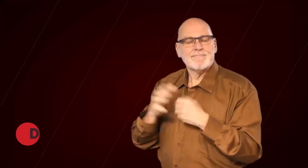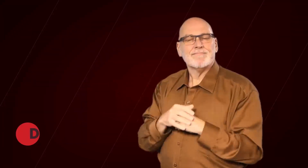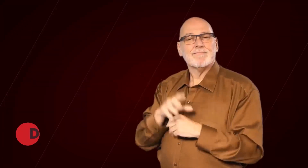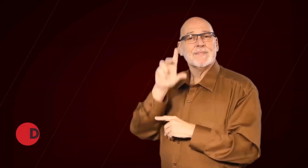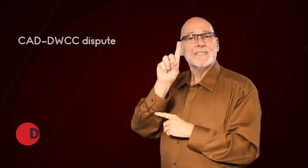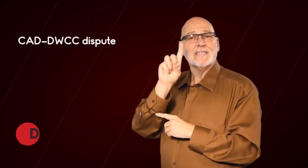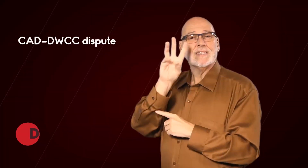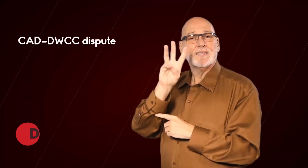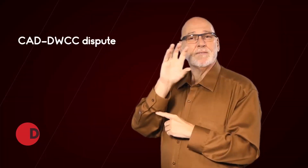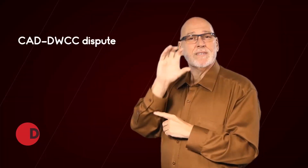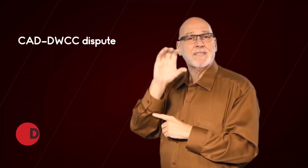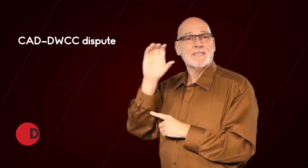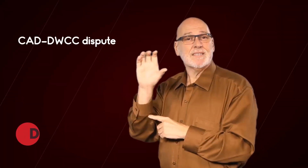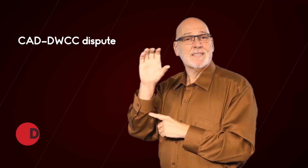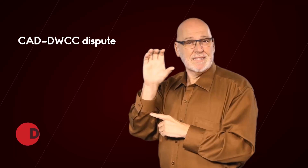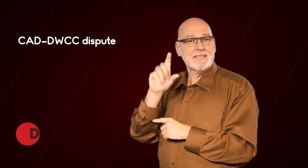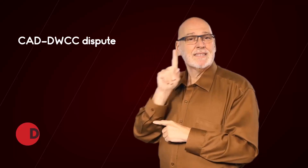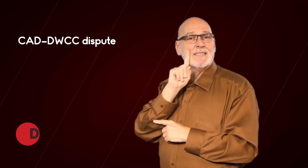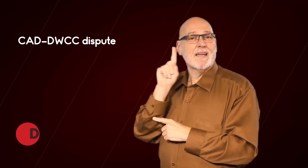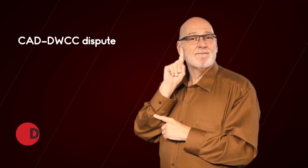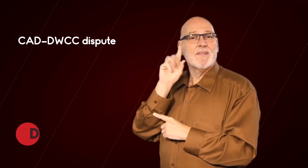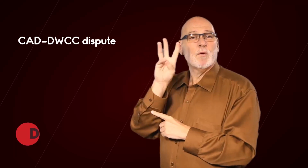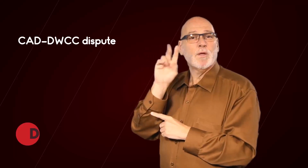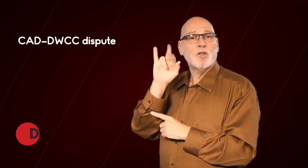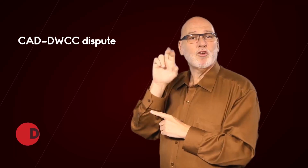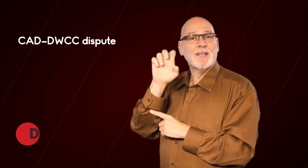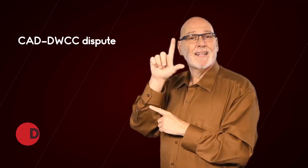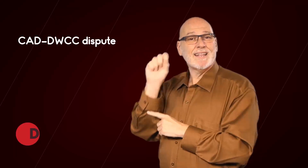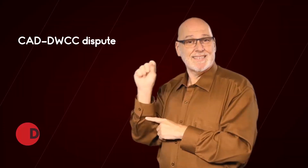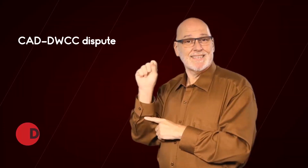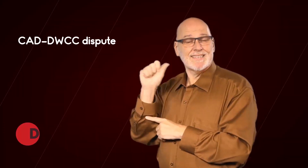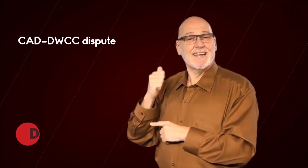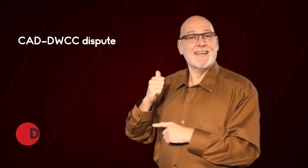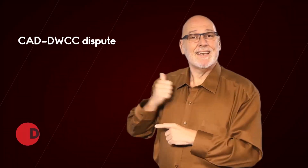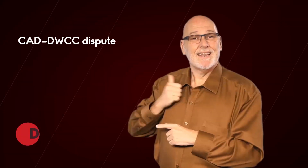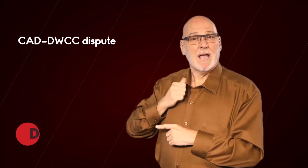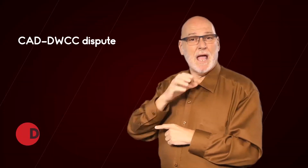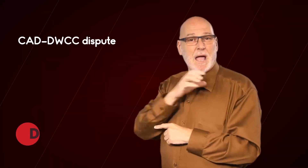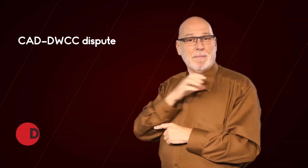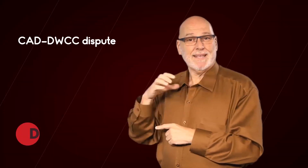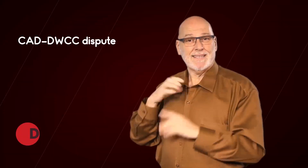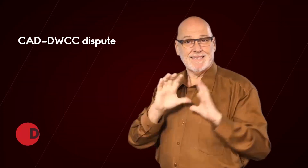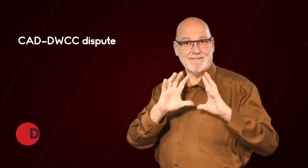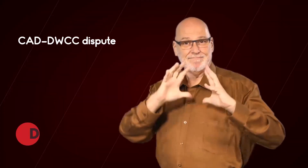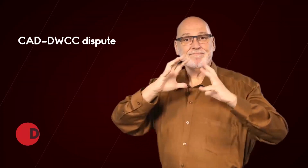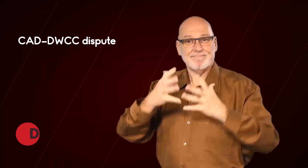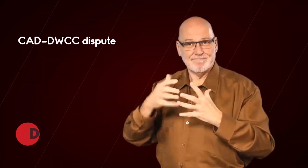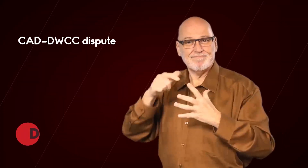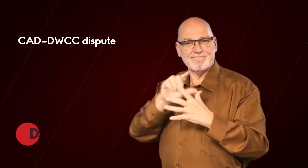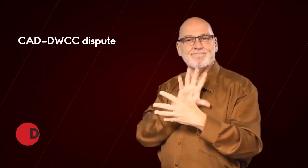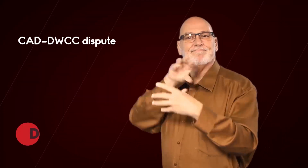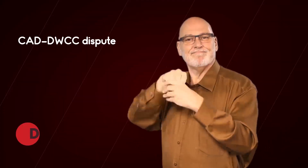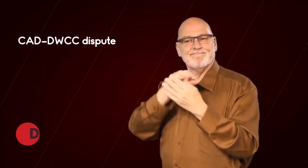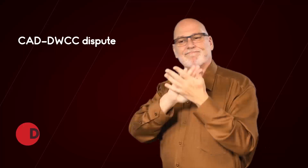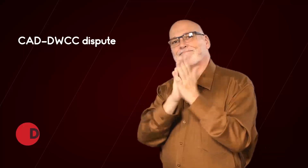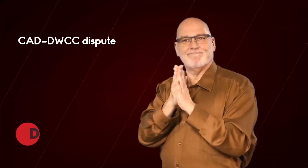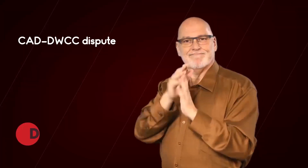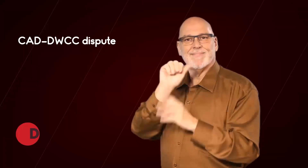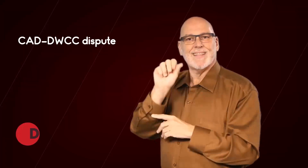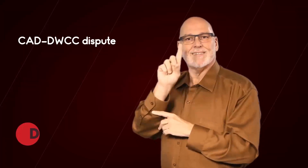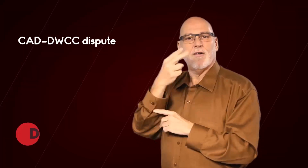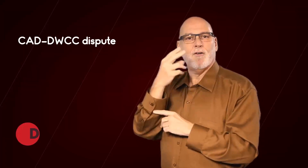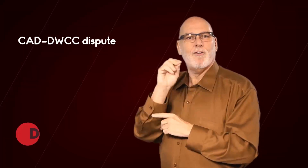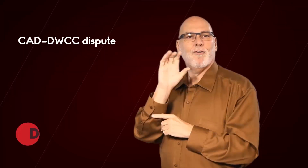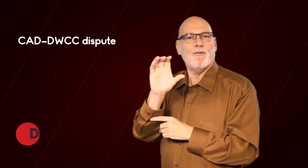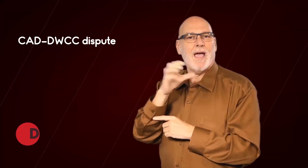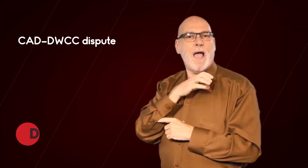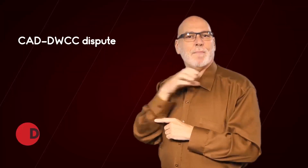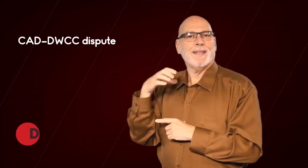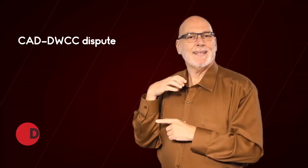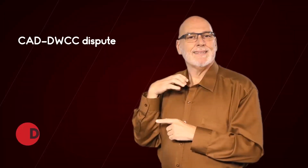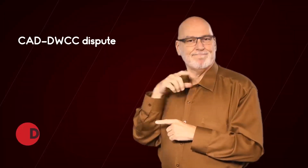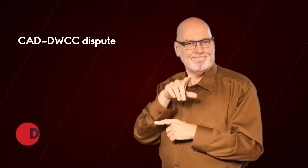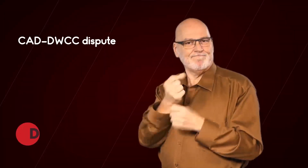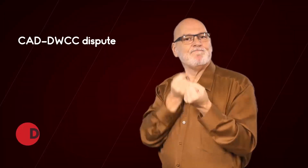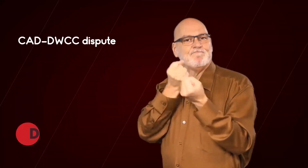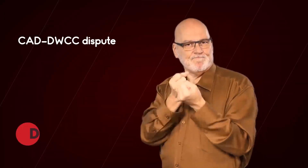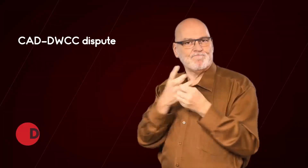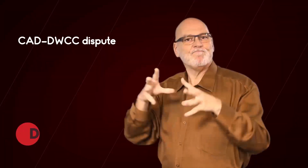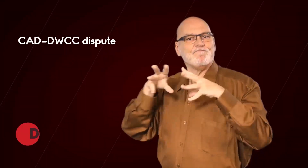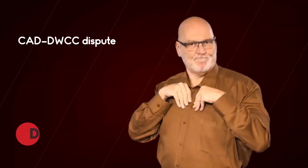Deaf Wireless Canada Committee (DWCC) which became an ad-hoc committee endorsed